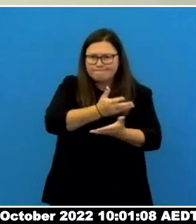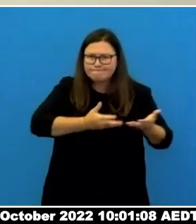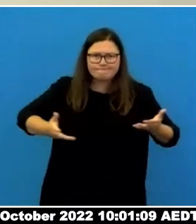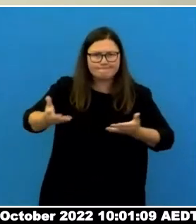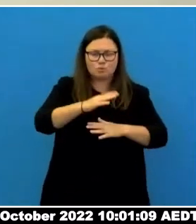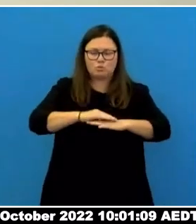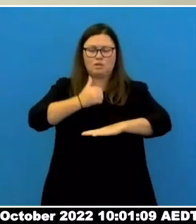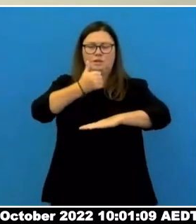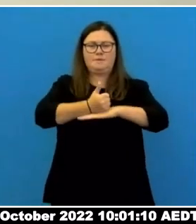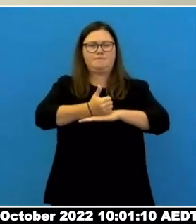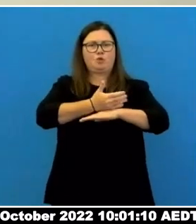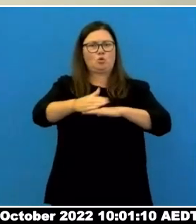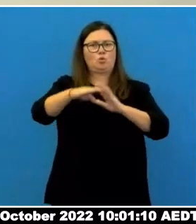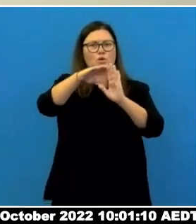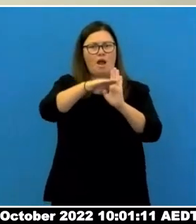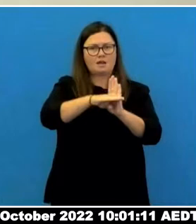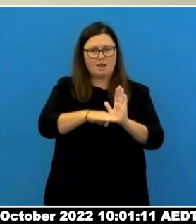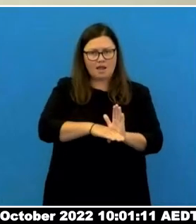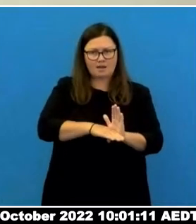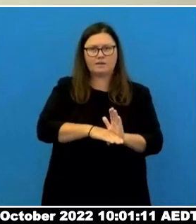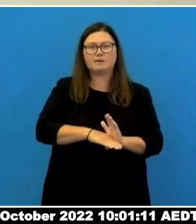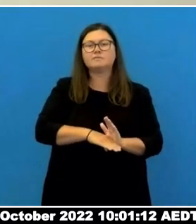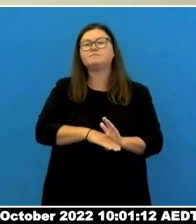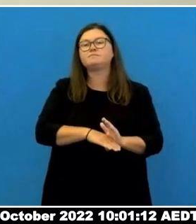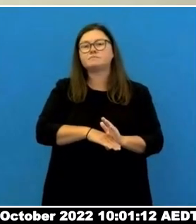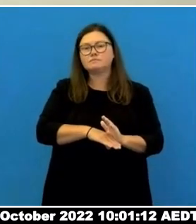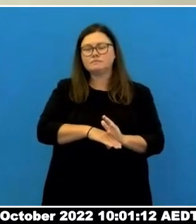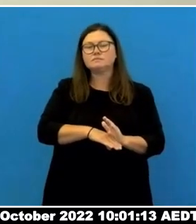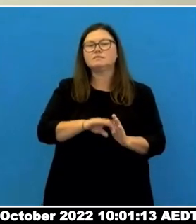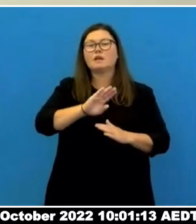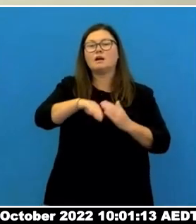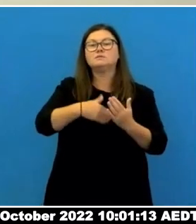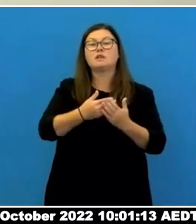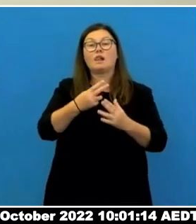From October 2021 to February 2022, the Human Rights Commission